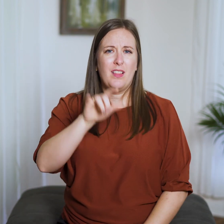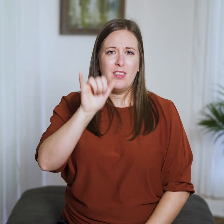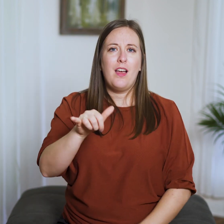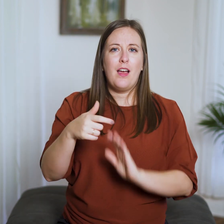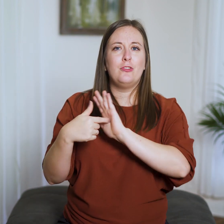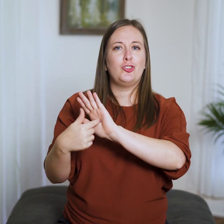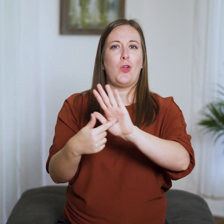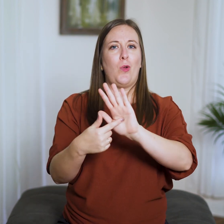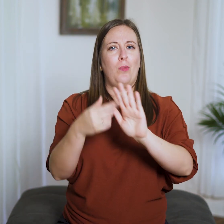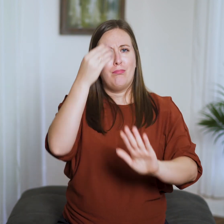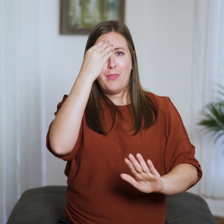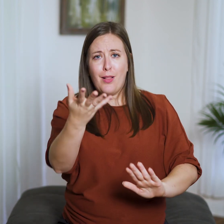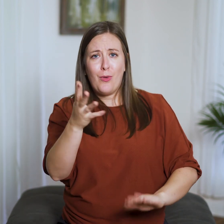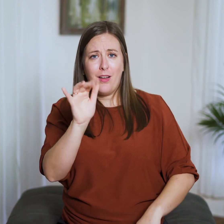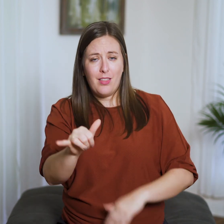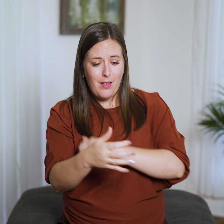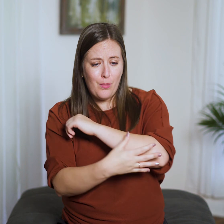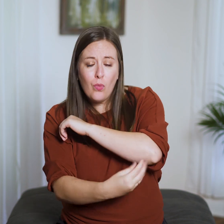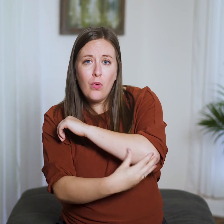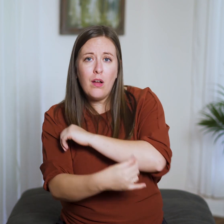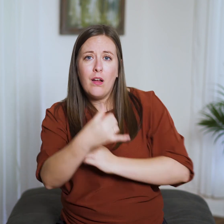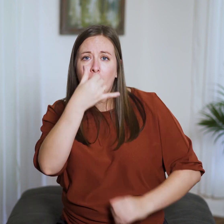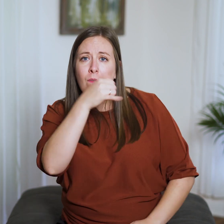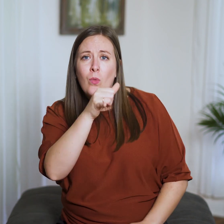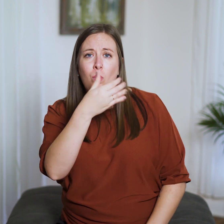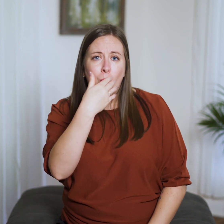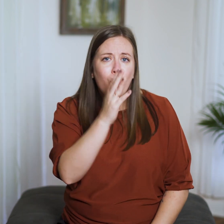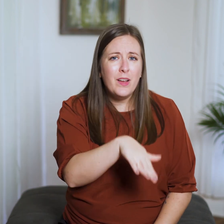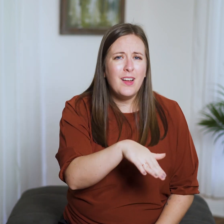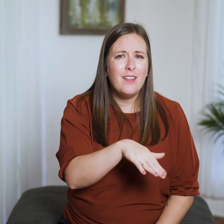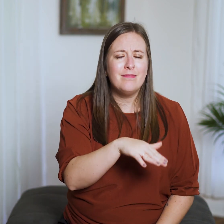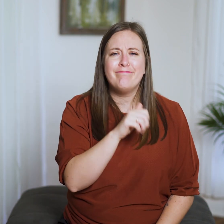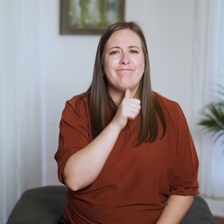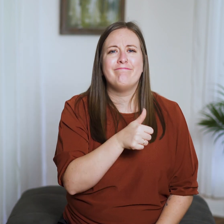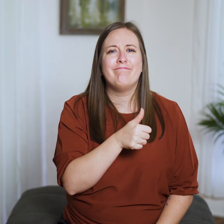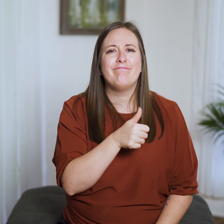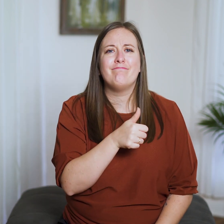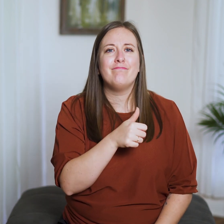which drives it home even further that the poor aren’t foolish or wicked.